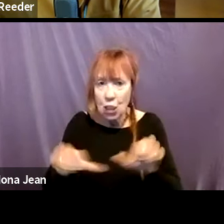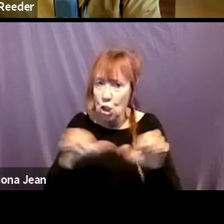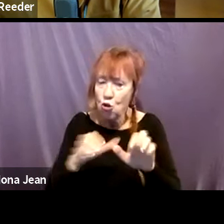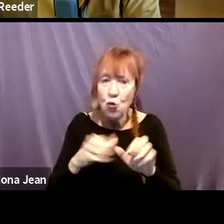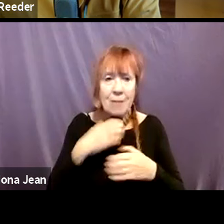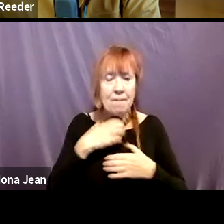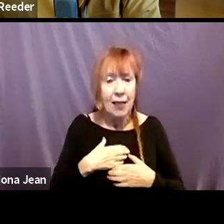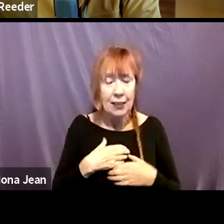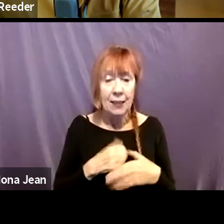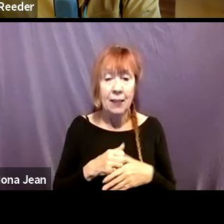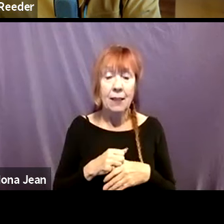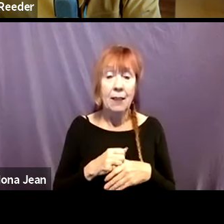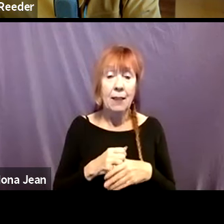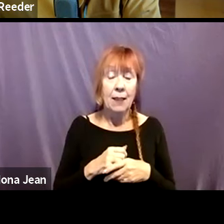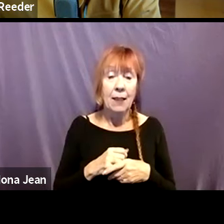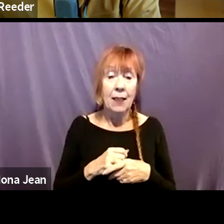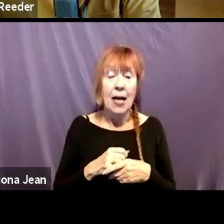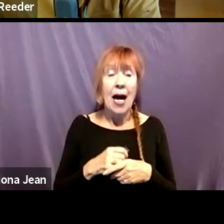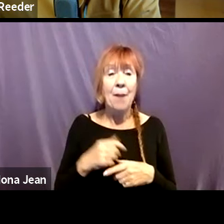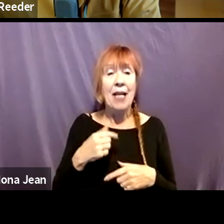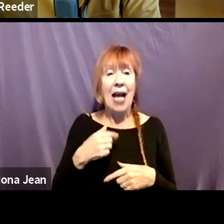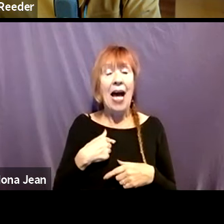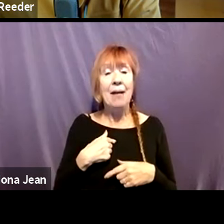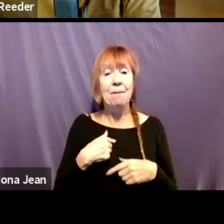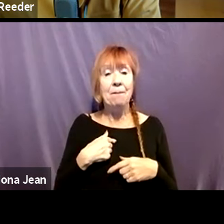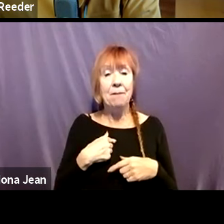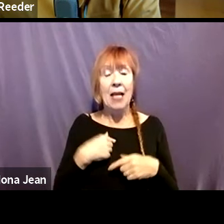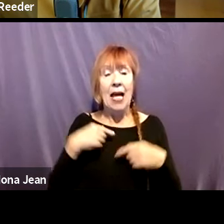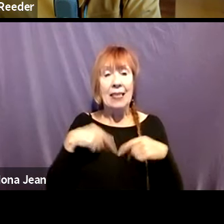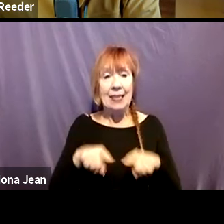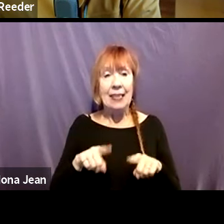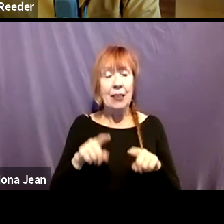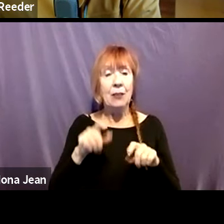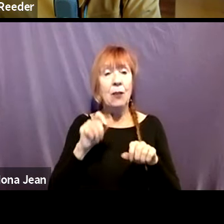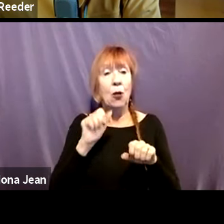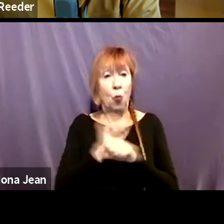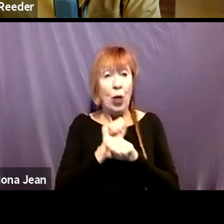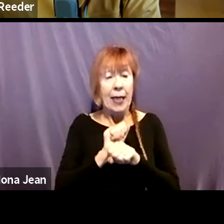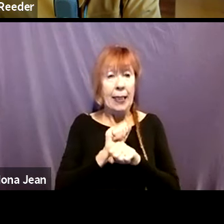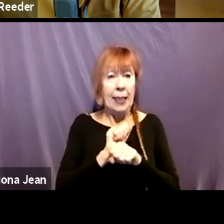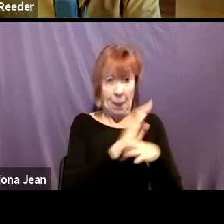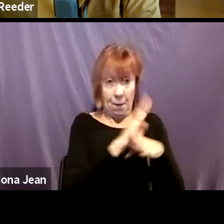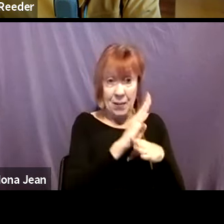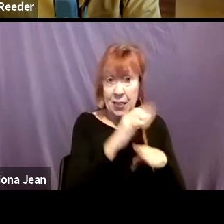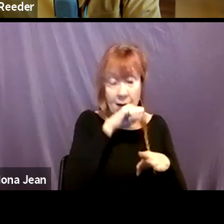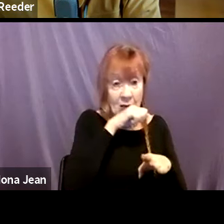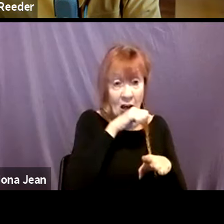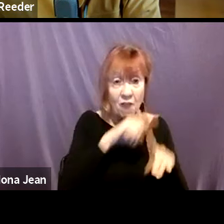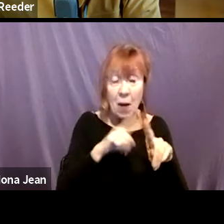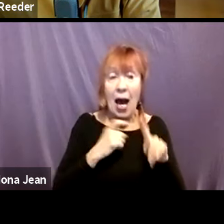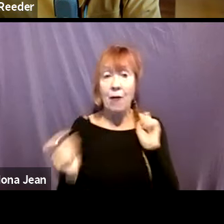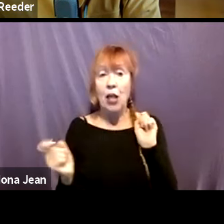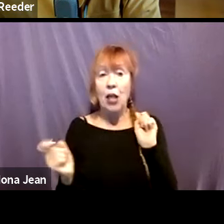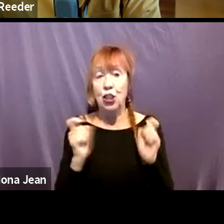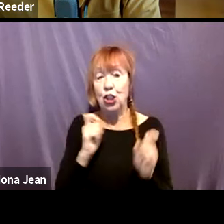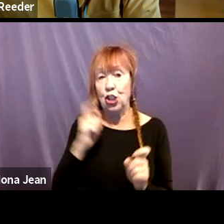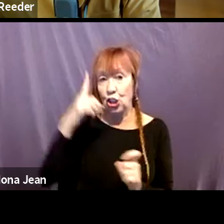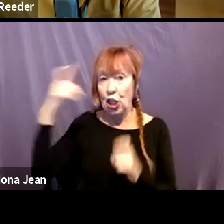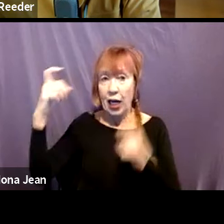I'm still working in the business that I love, but I shifted my dream as I was navigating the business, but I always was working towards a purpose.